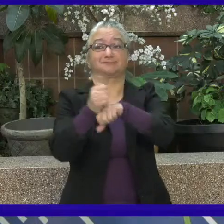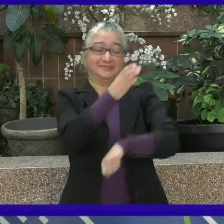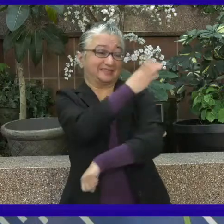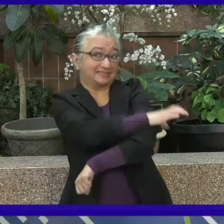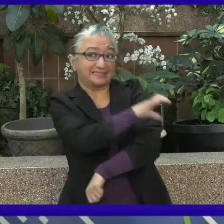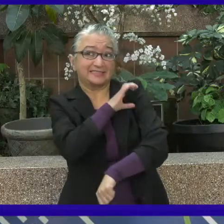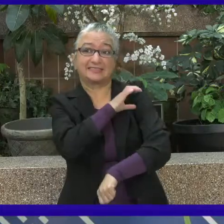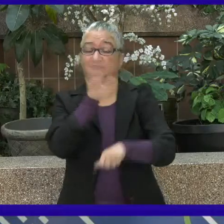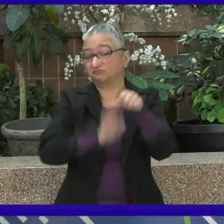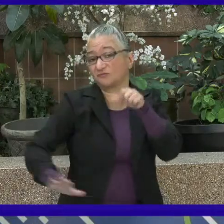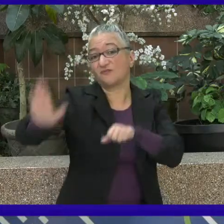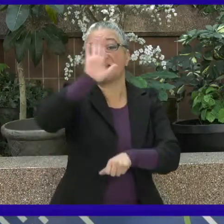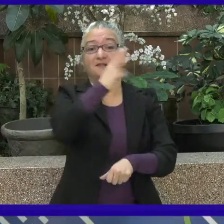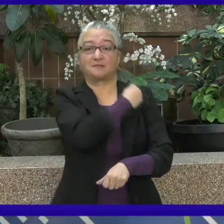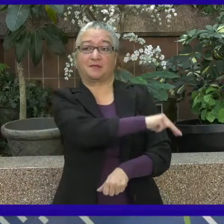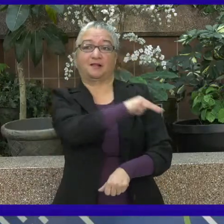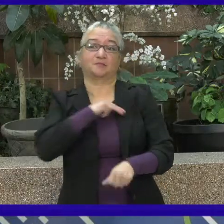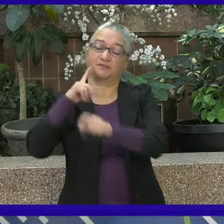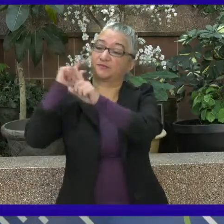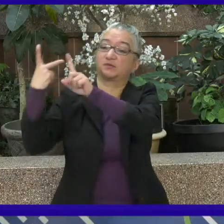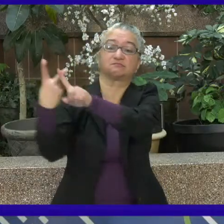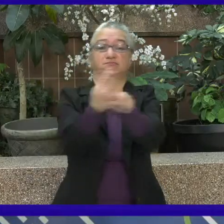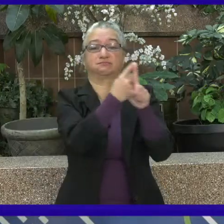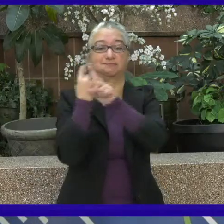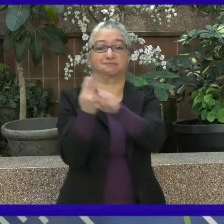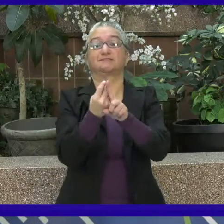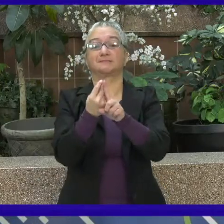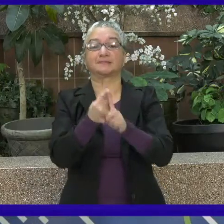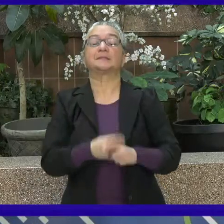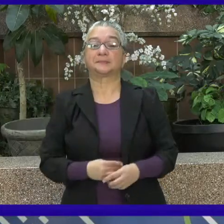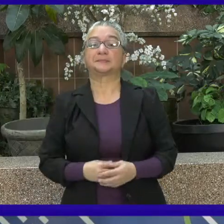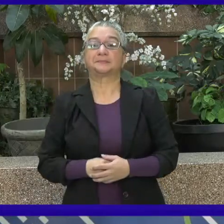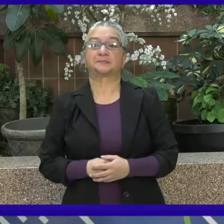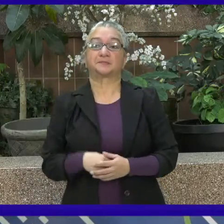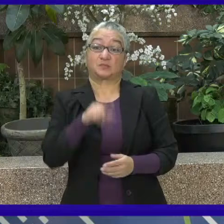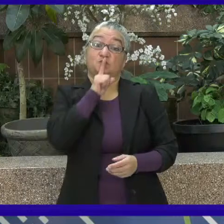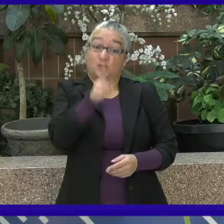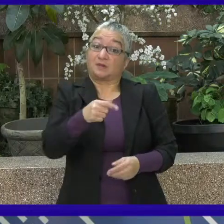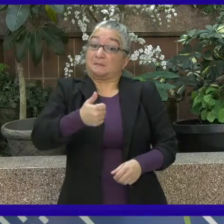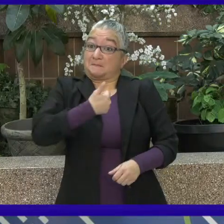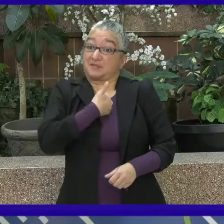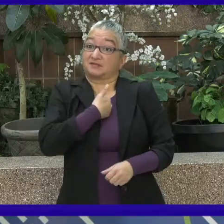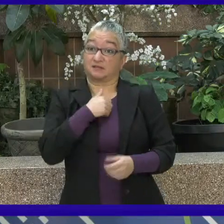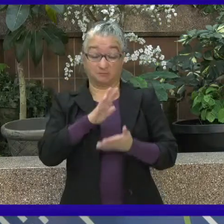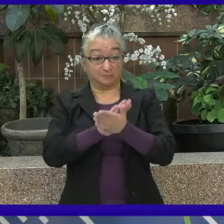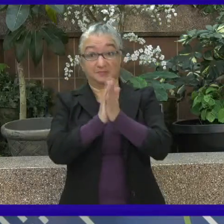of this province i have never been so skilled at knowing where small towns and